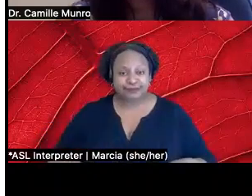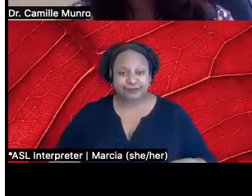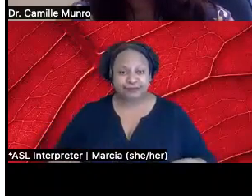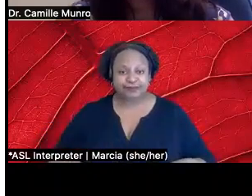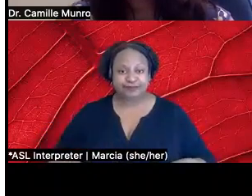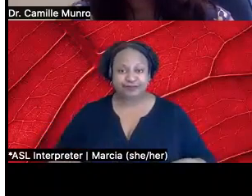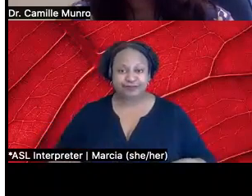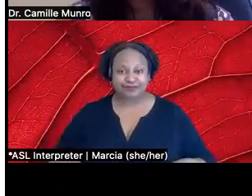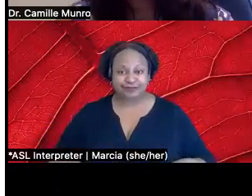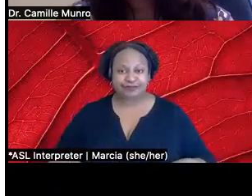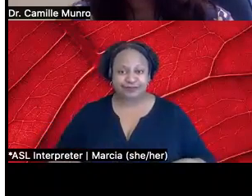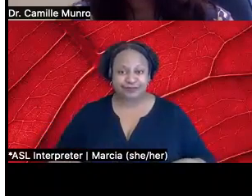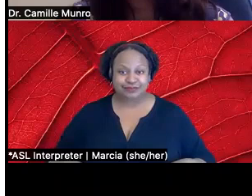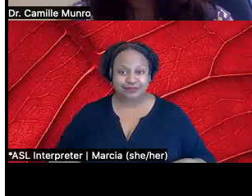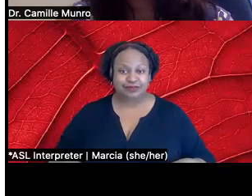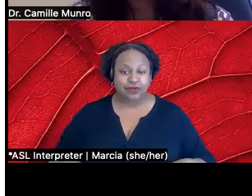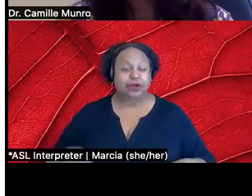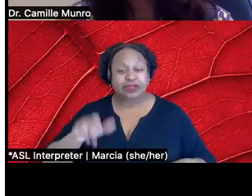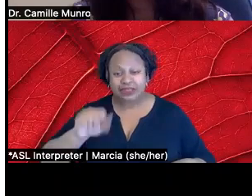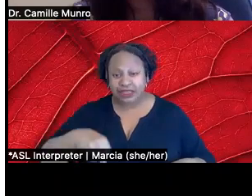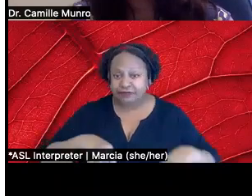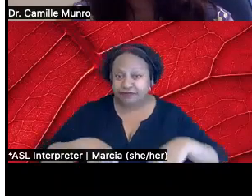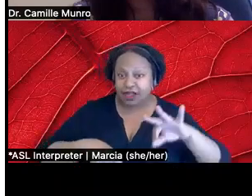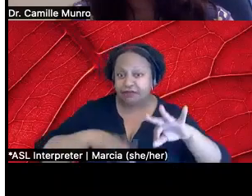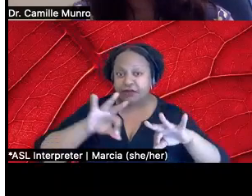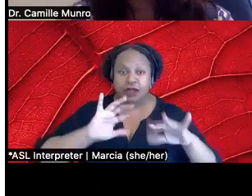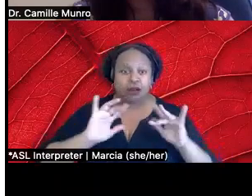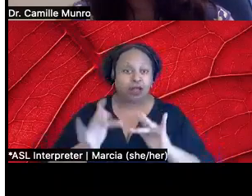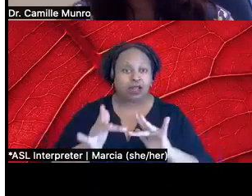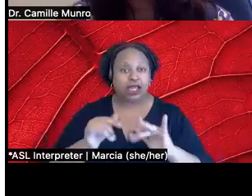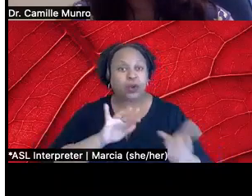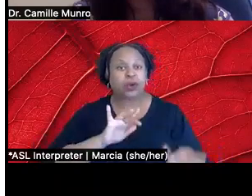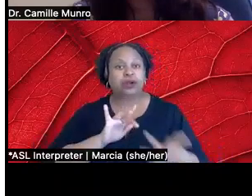So it's online or you could reach out to me directly, I can give you my contact.